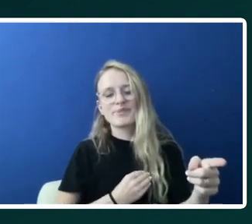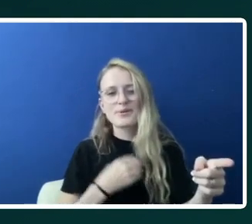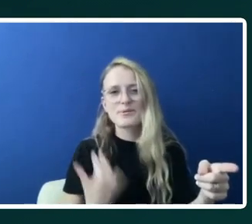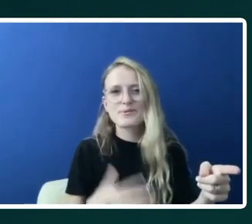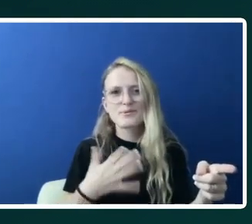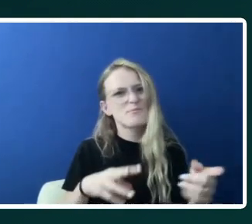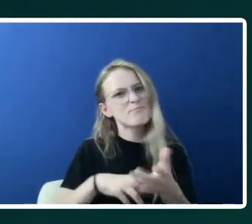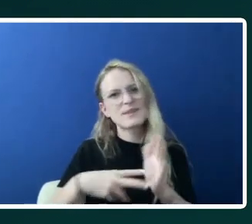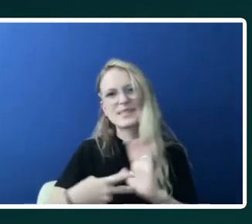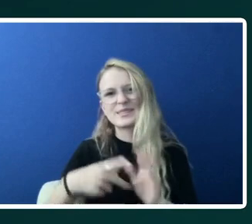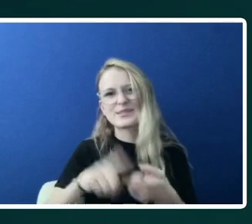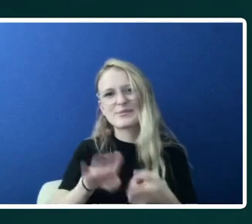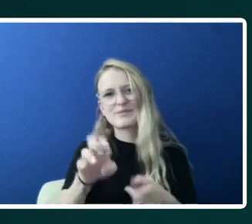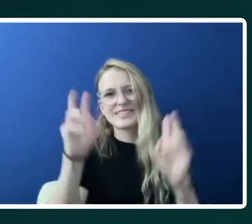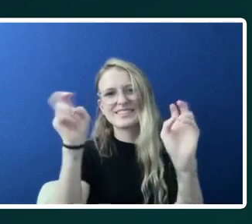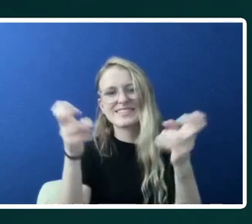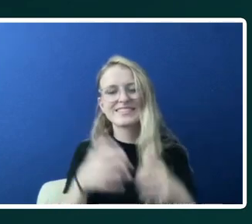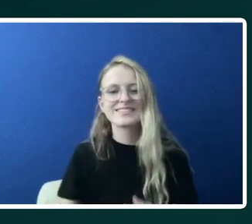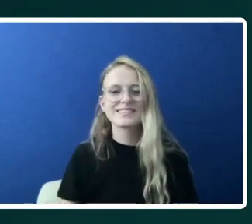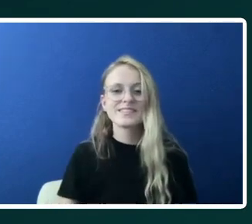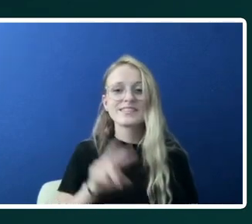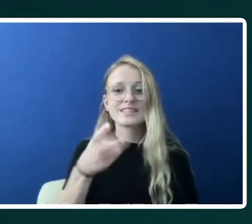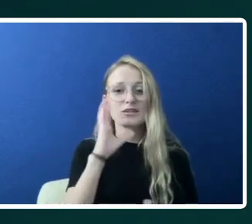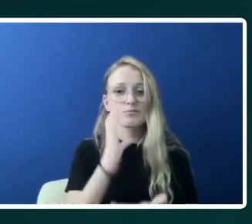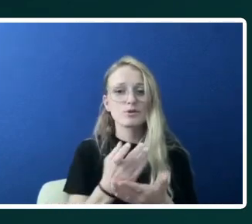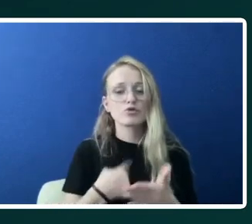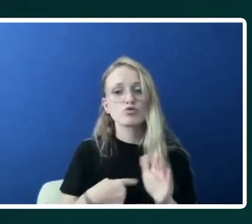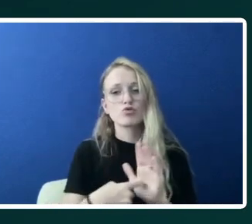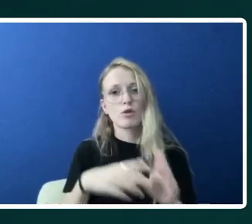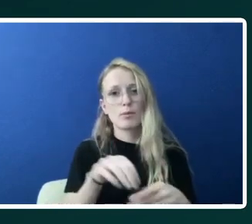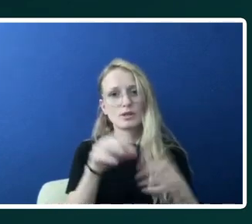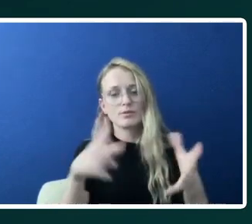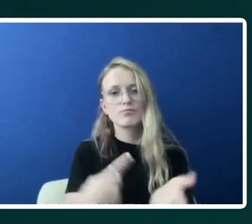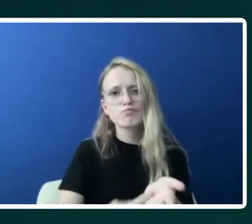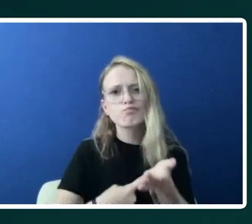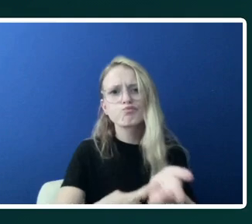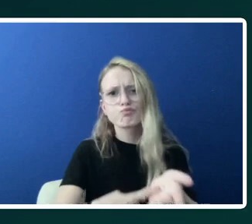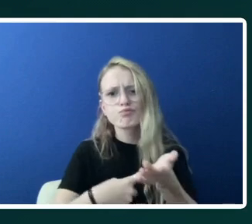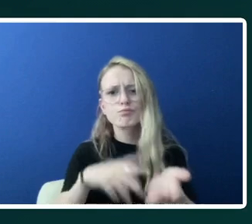The second photo here shows the participants discussing a portrait by artist Donna Castellanos,